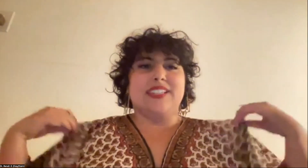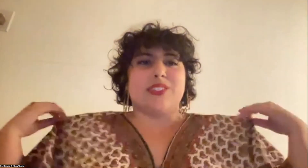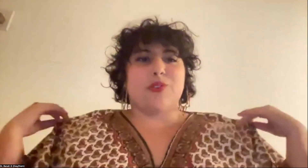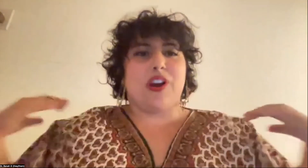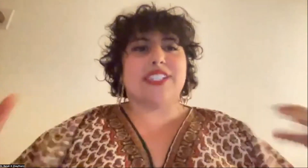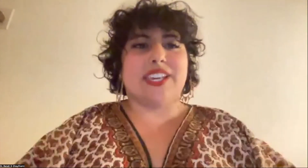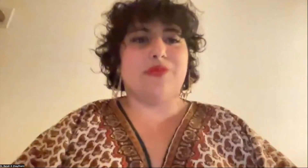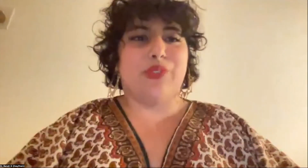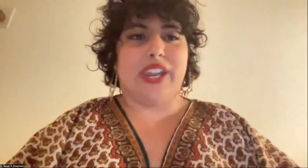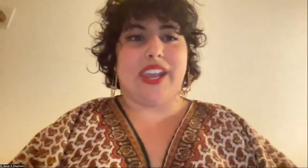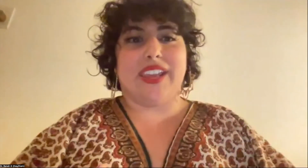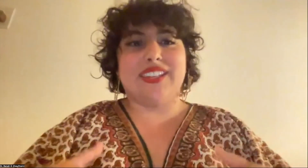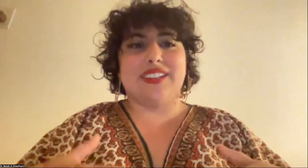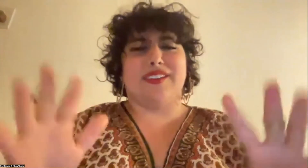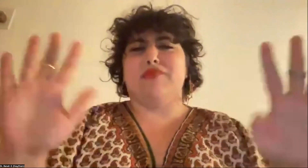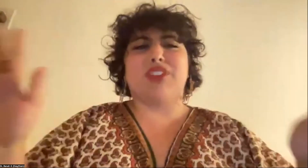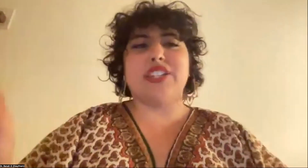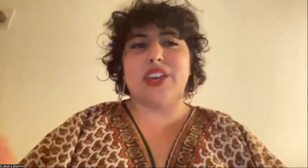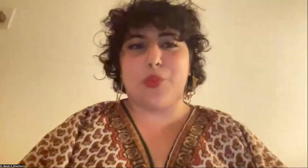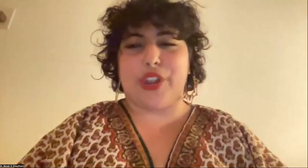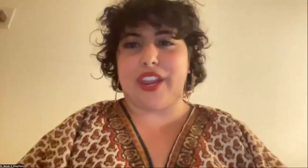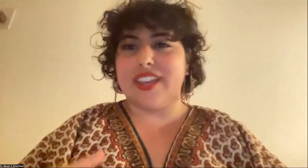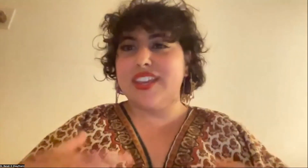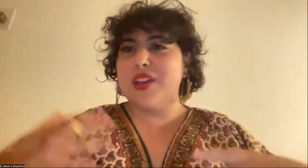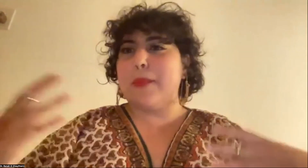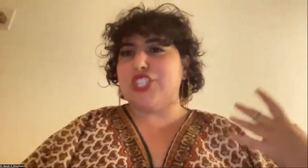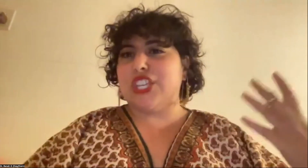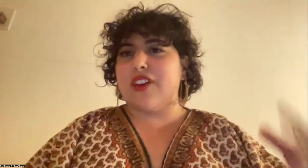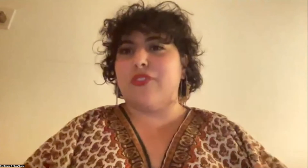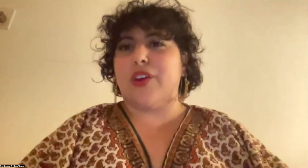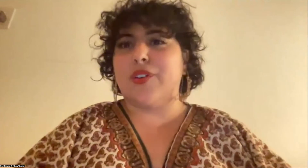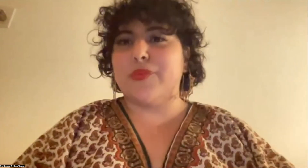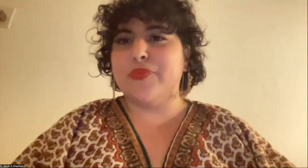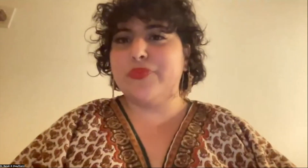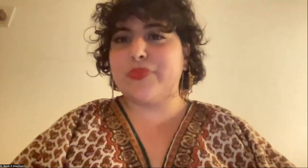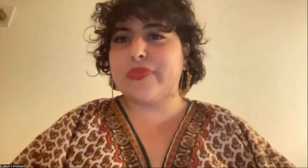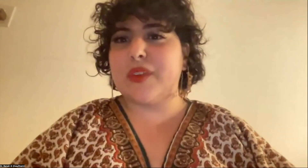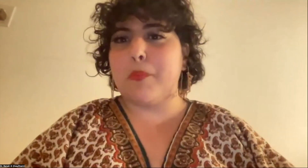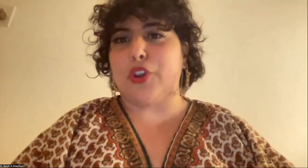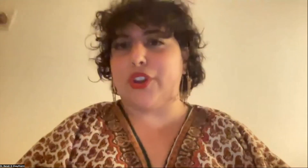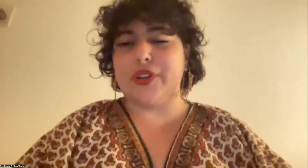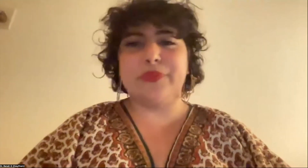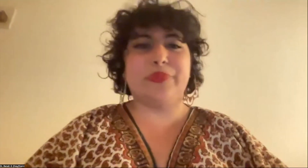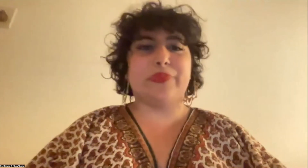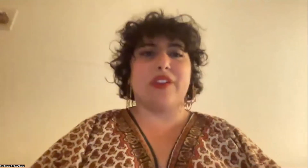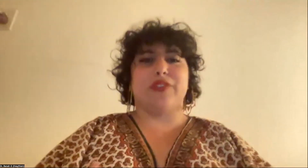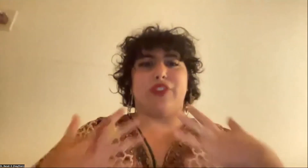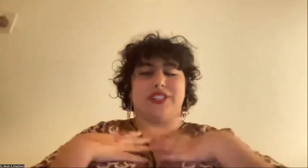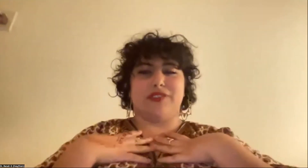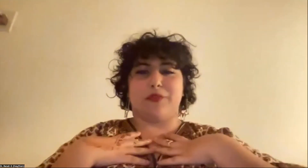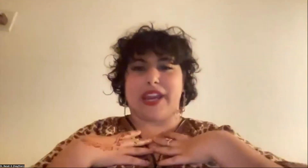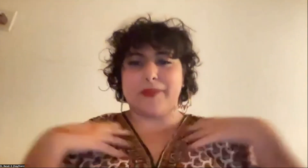So content reading, content warning, mention of a murder of a friend of mine.